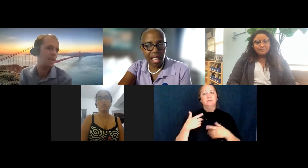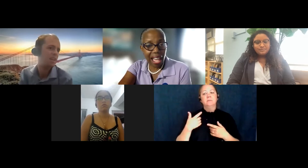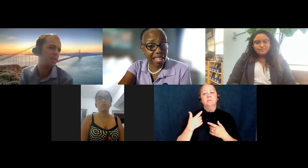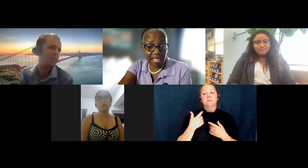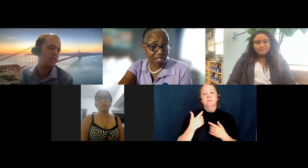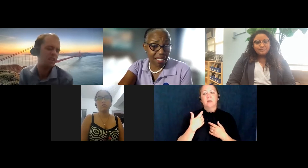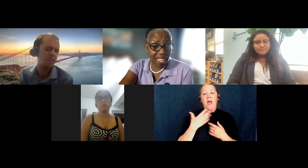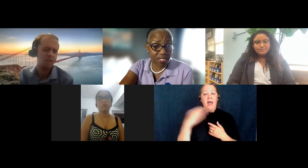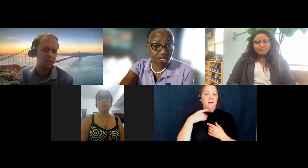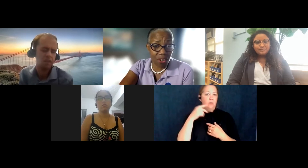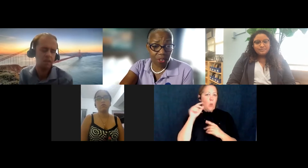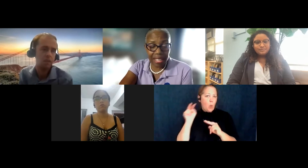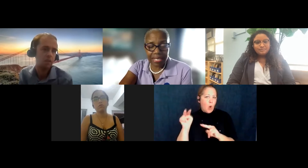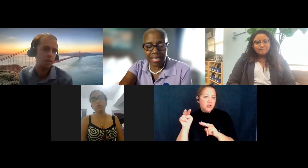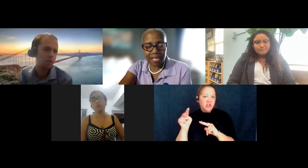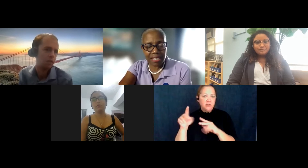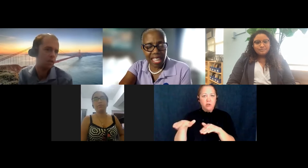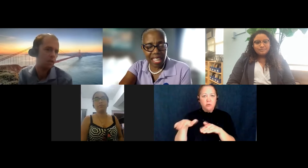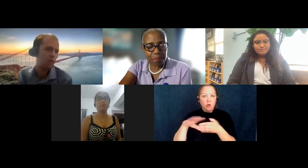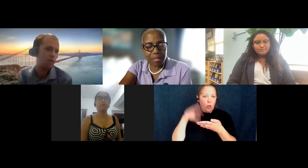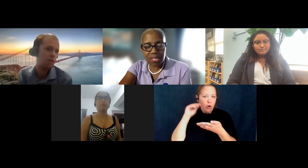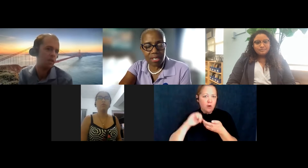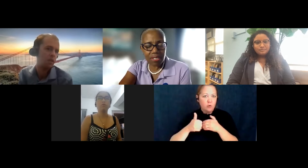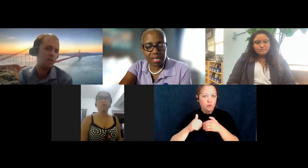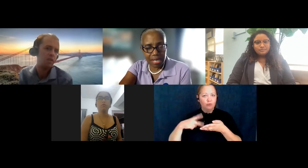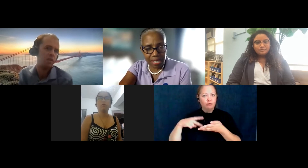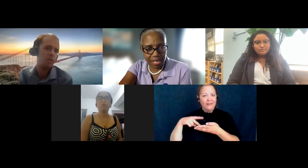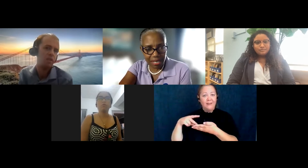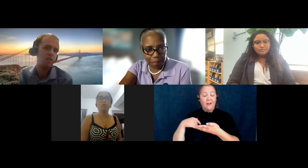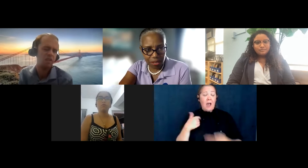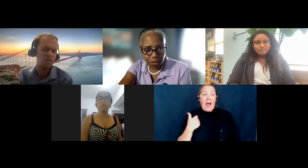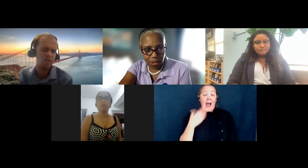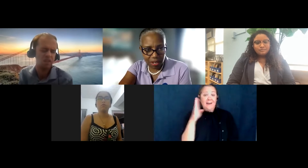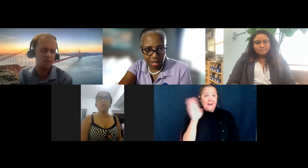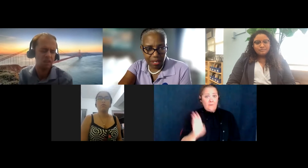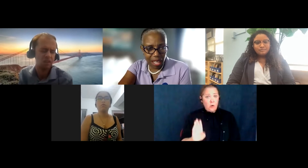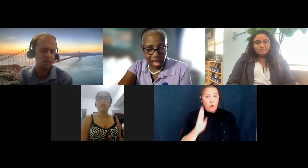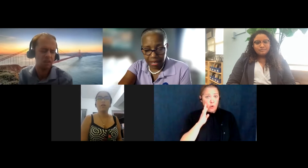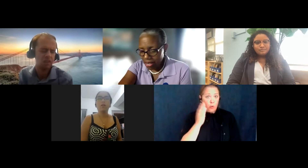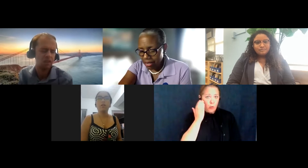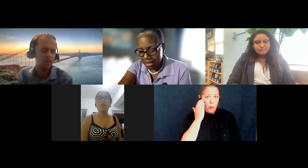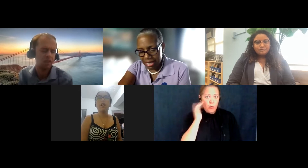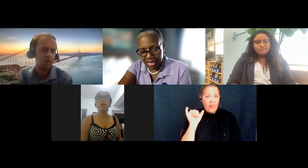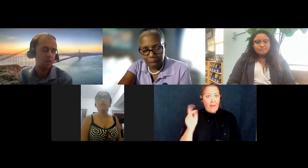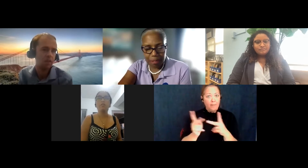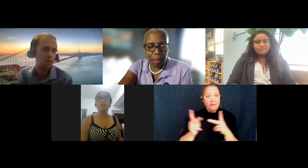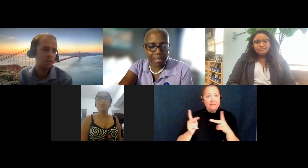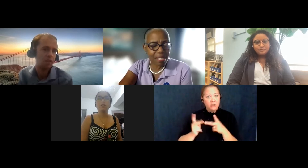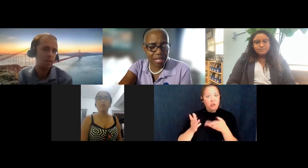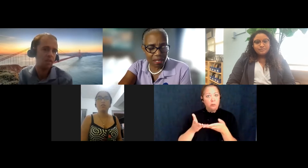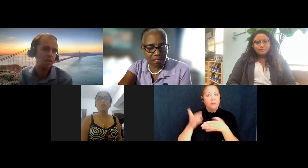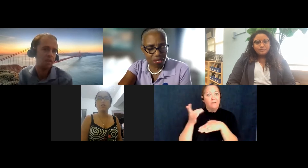I had no idea that position even existed in the Peace Corps. I happened upon it and someone told